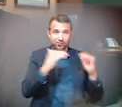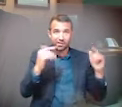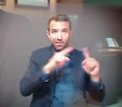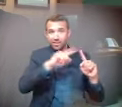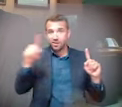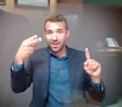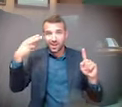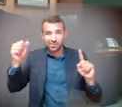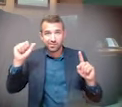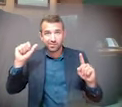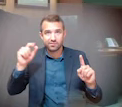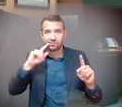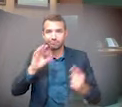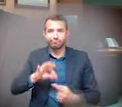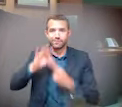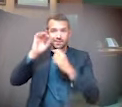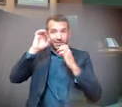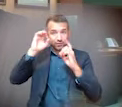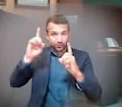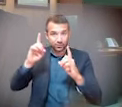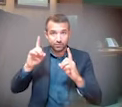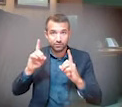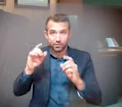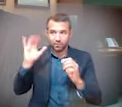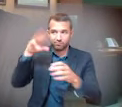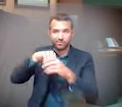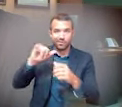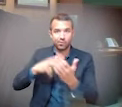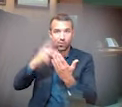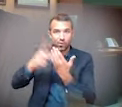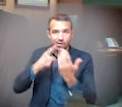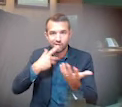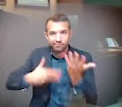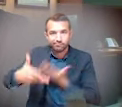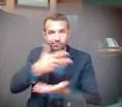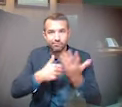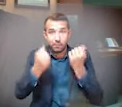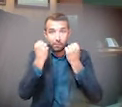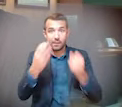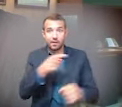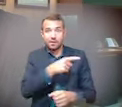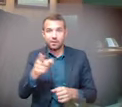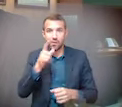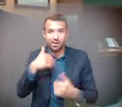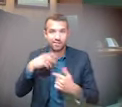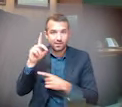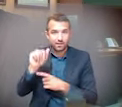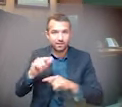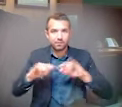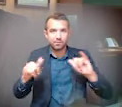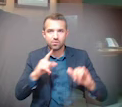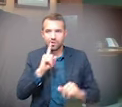I graduated from high school, which meant I spent a lot of time around people with disabilities, it was still a very lonely experience.